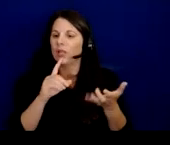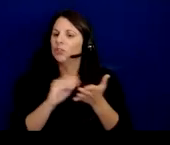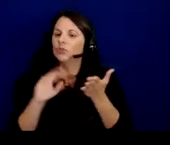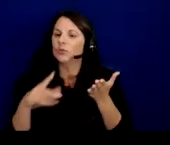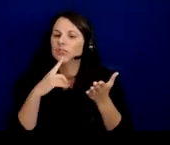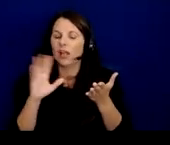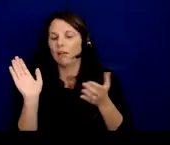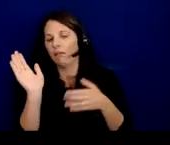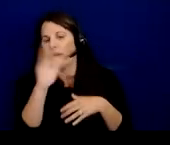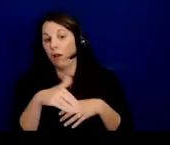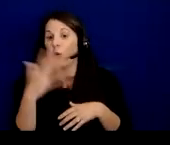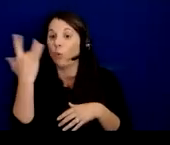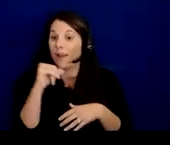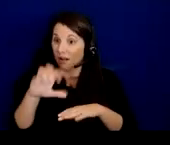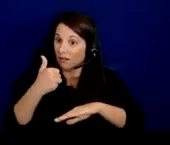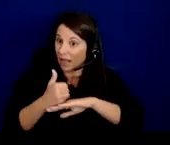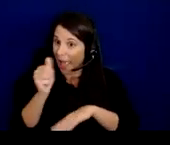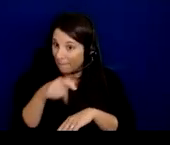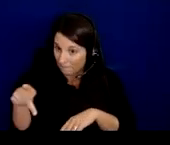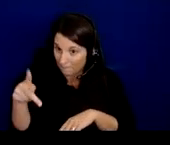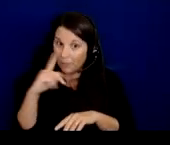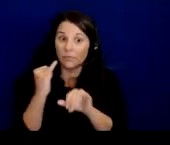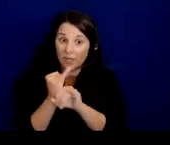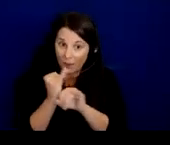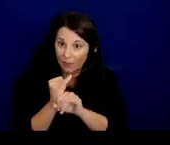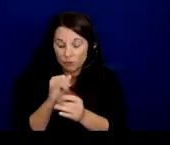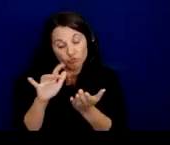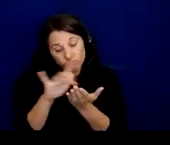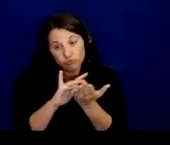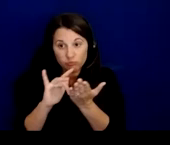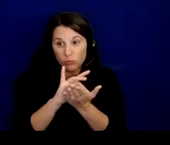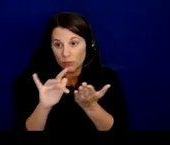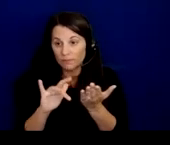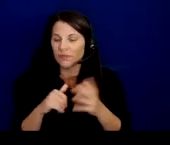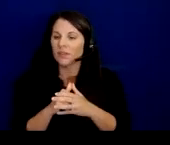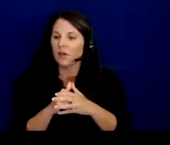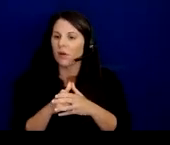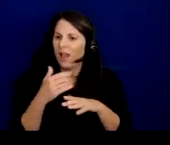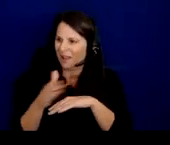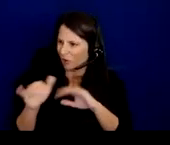create an app for the campus, right? So after class, I called them up. I said, hey, let's get this done.